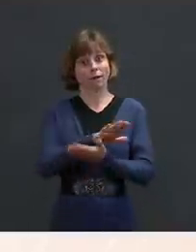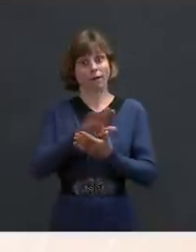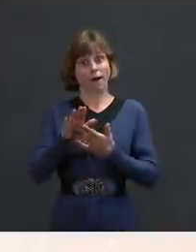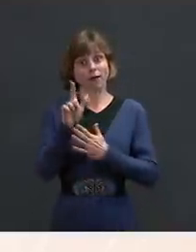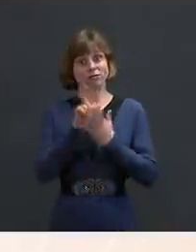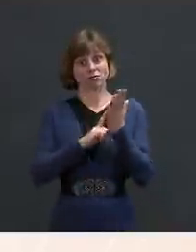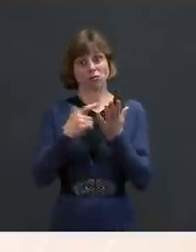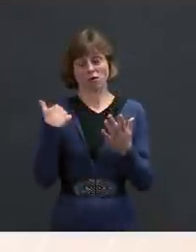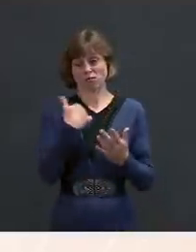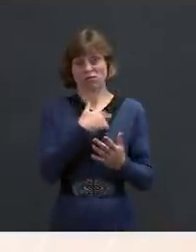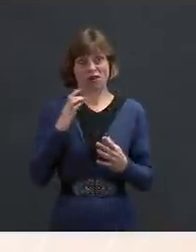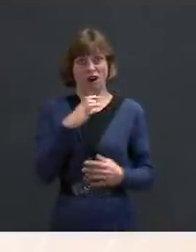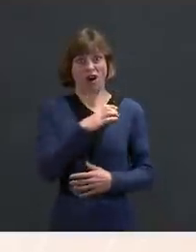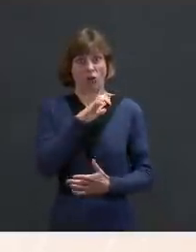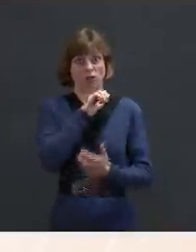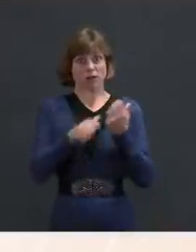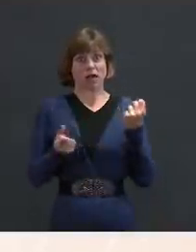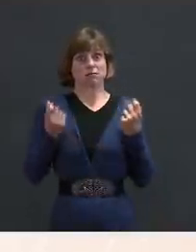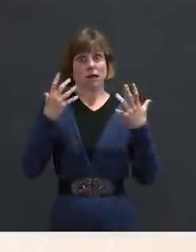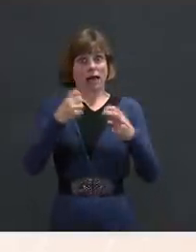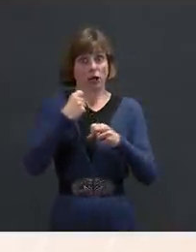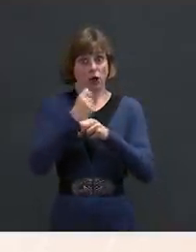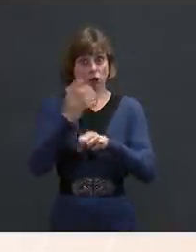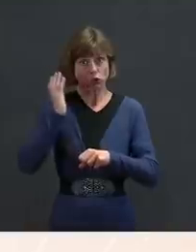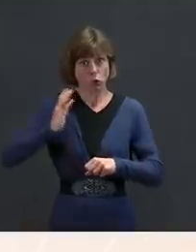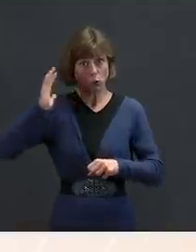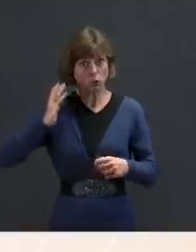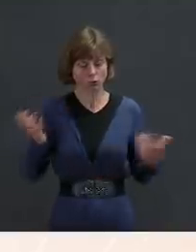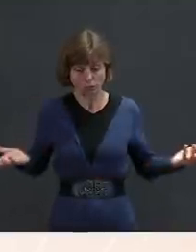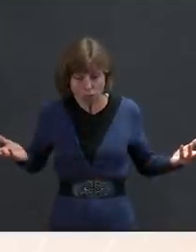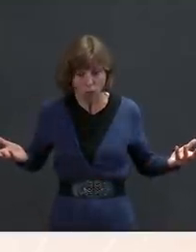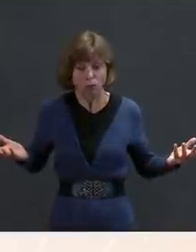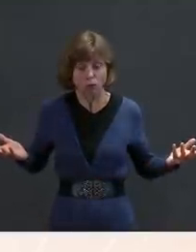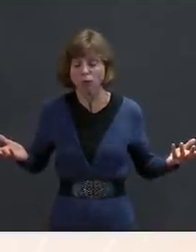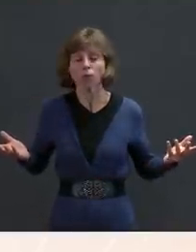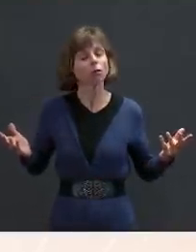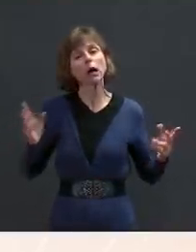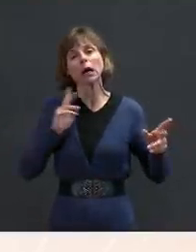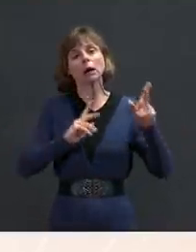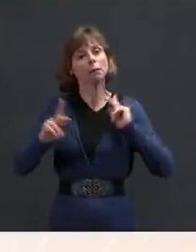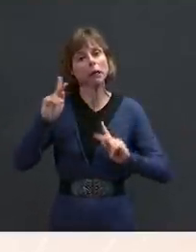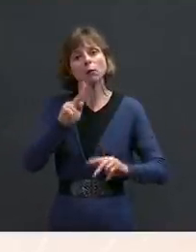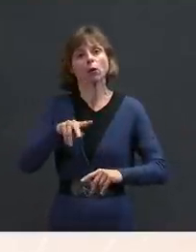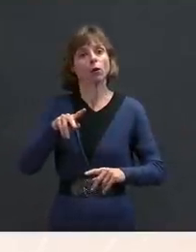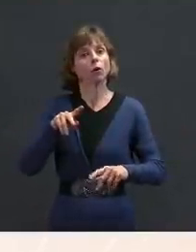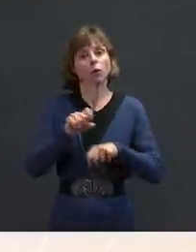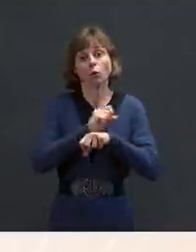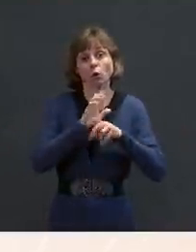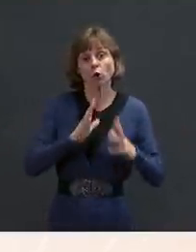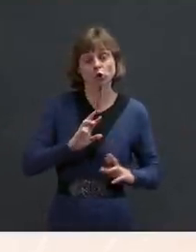We did not have the personnel, policies, procedures, or training to administer those laws.